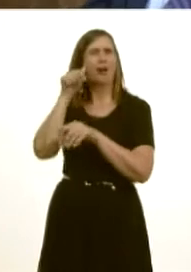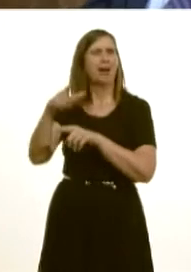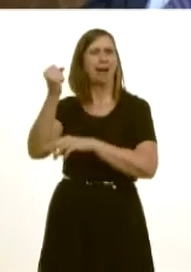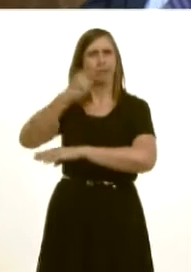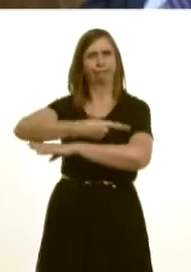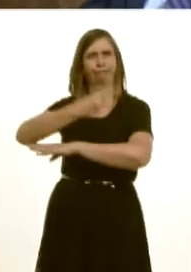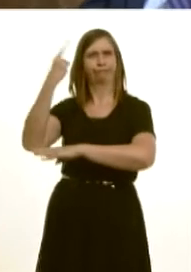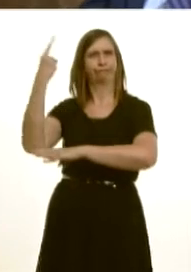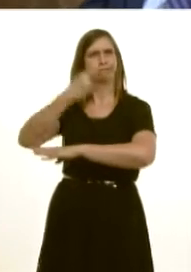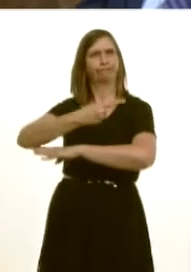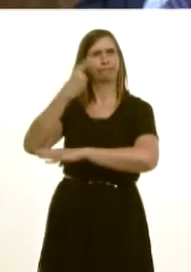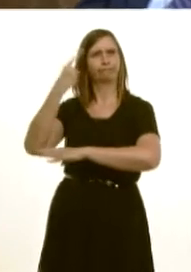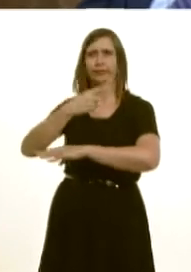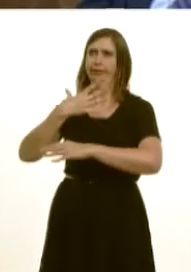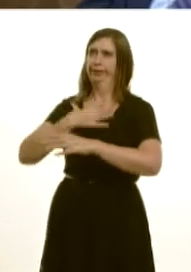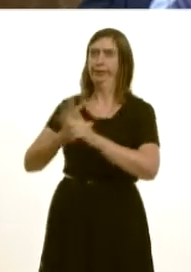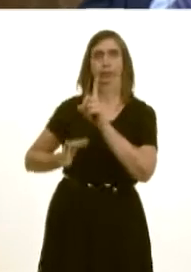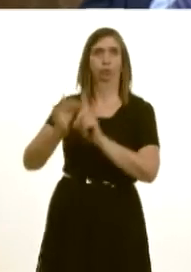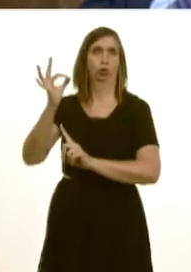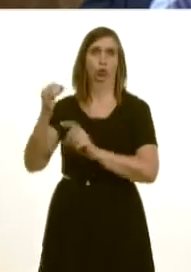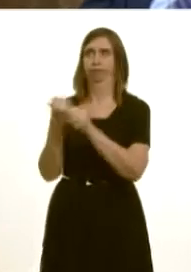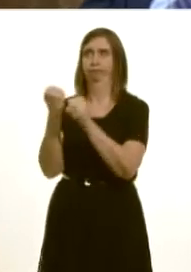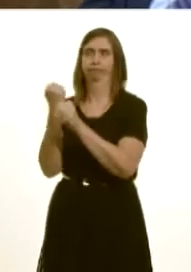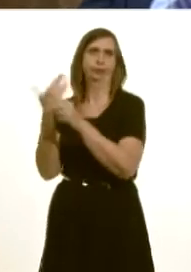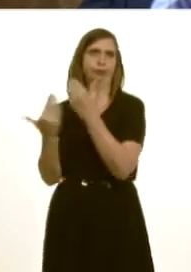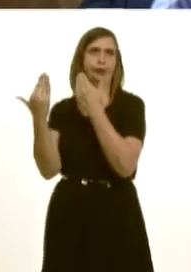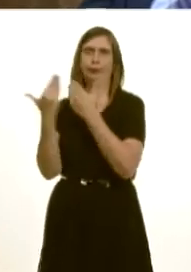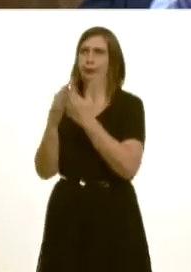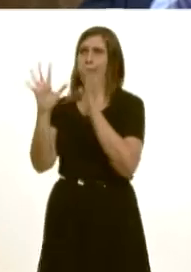exists, which would need to be upgraded; we know that. I remember the line when it carried